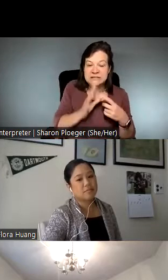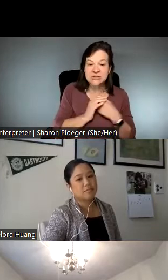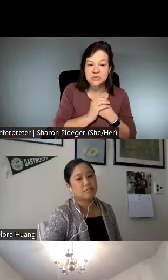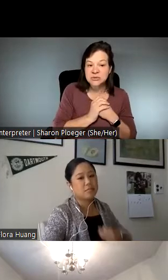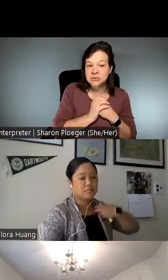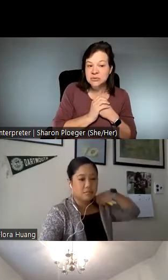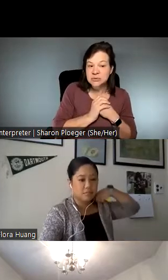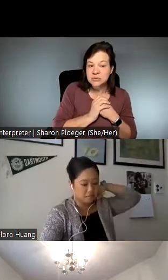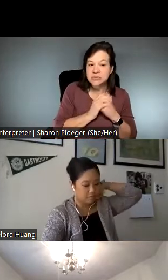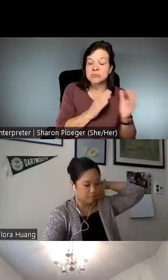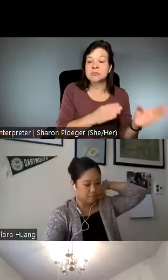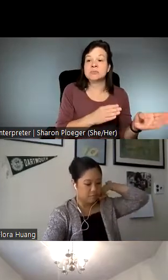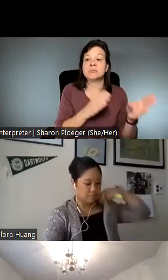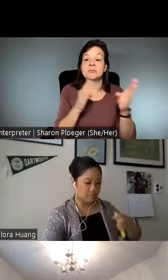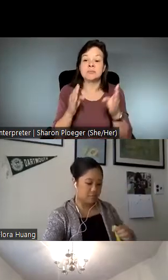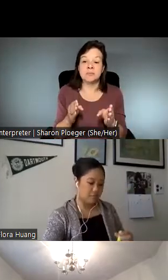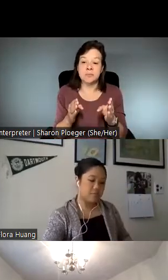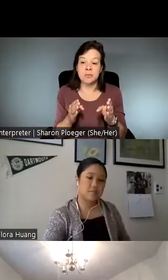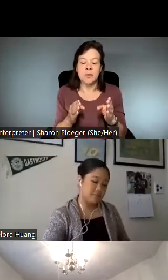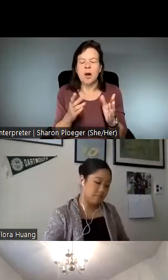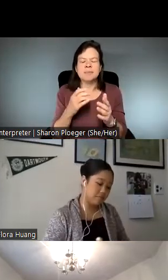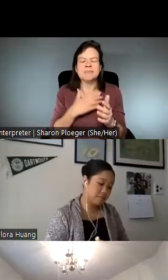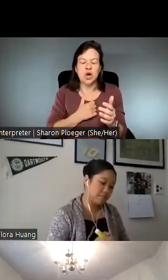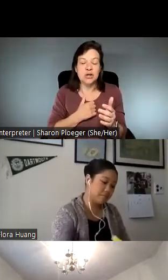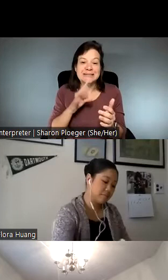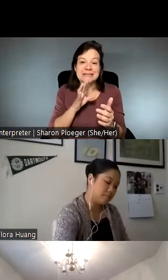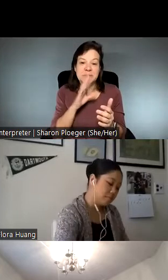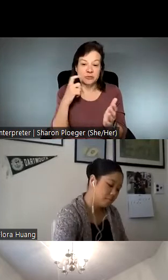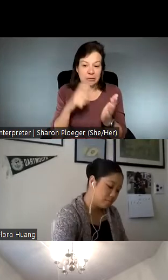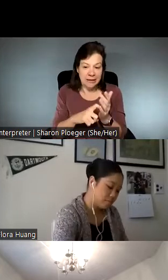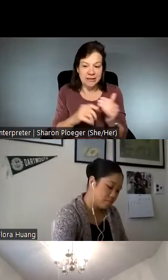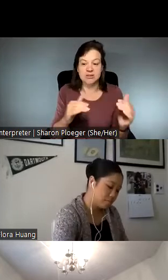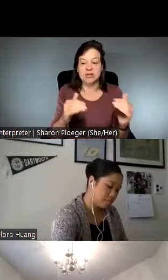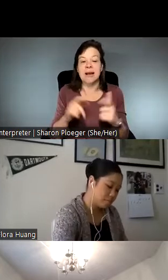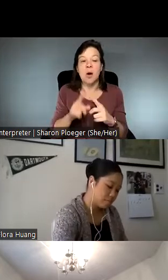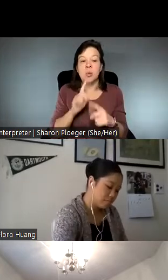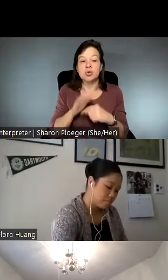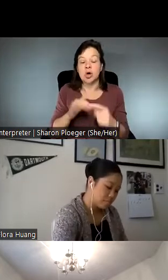we'll move on, or speech recognition rather, we'll move on to refreshable Braille display.